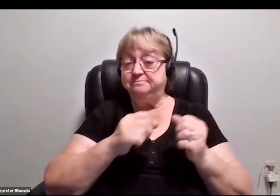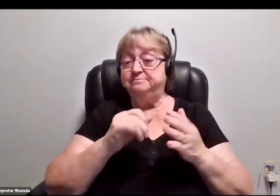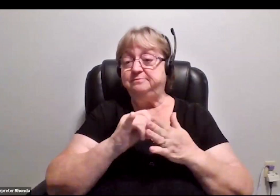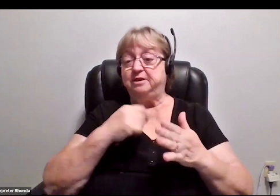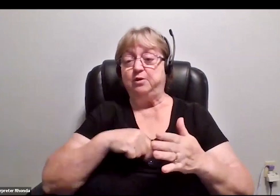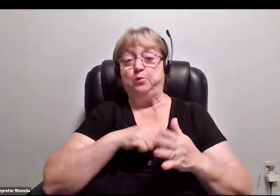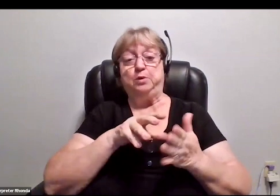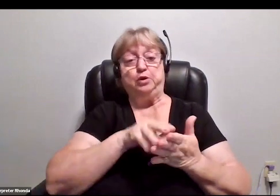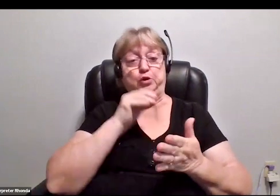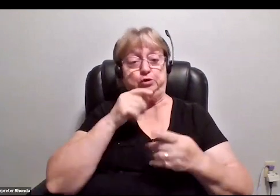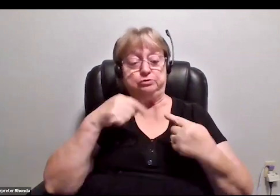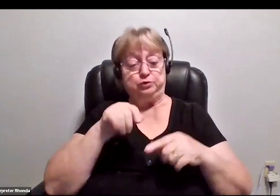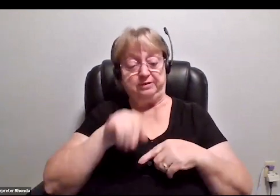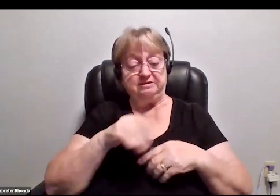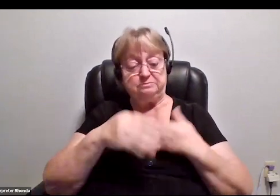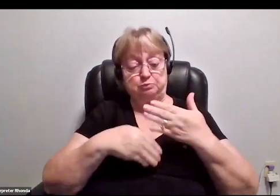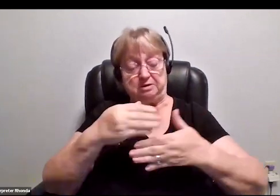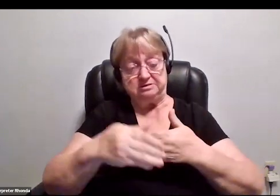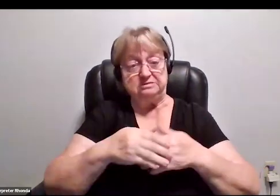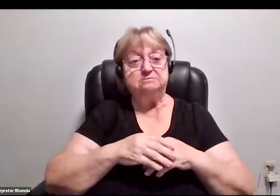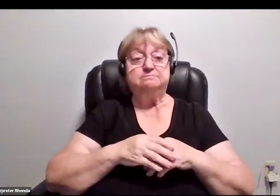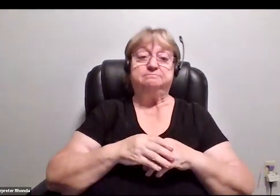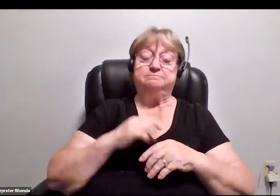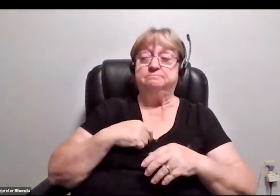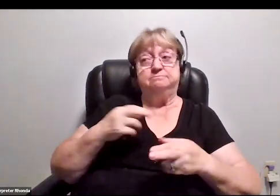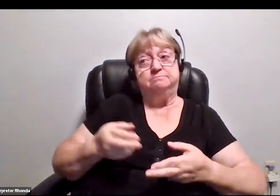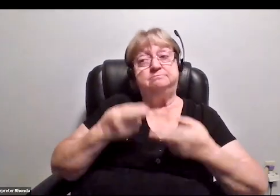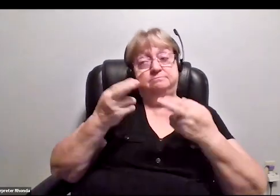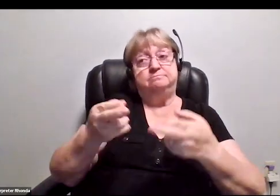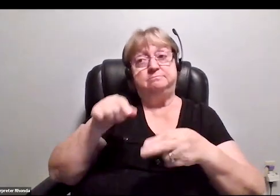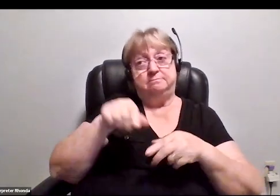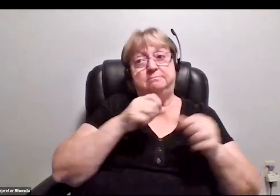during this process. We recommend these strategies for other creators